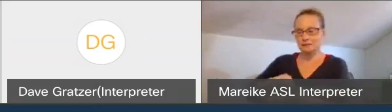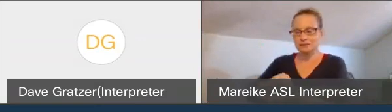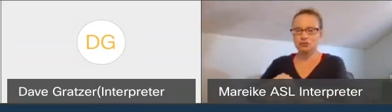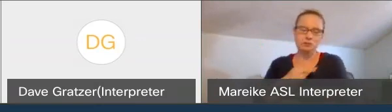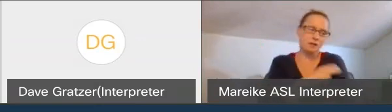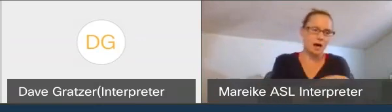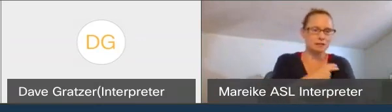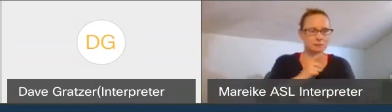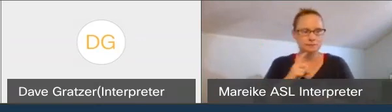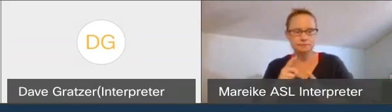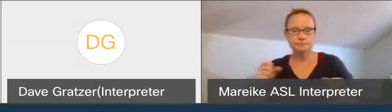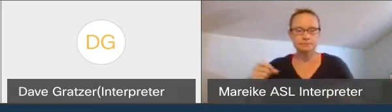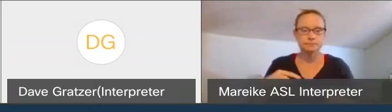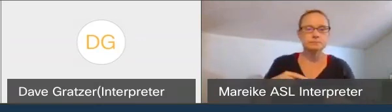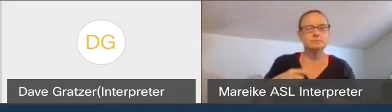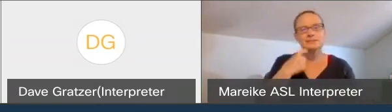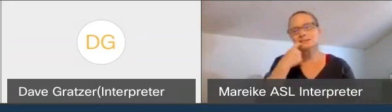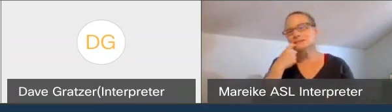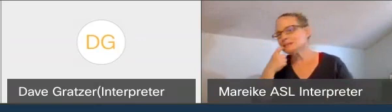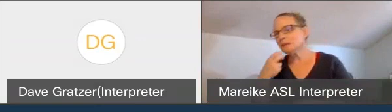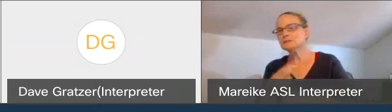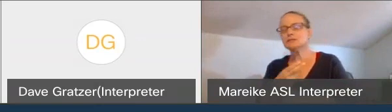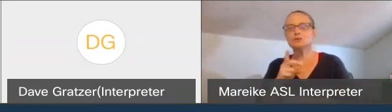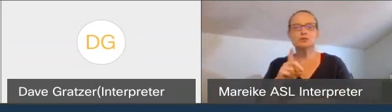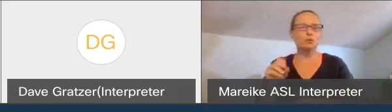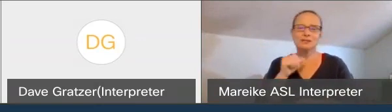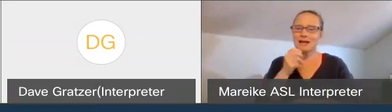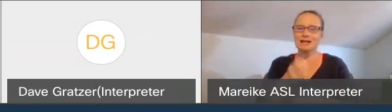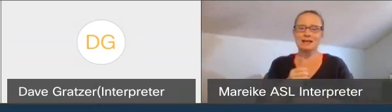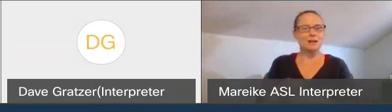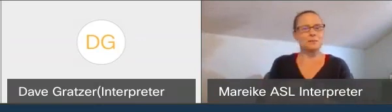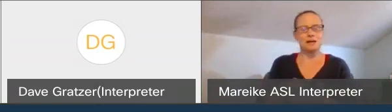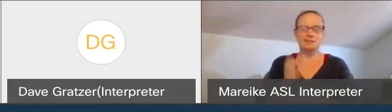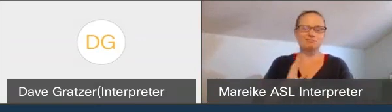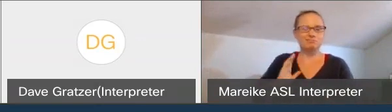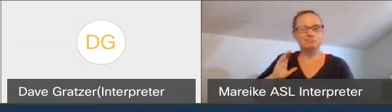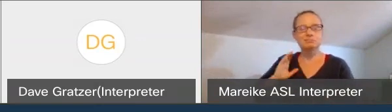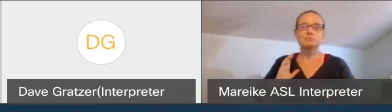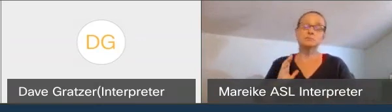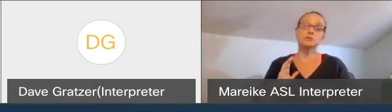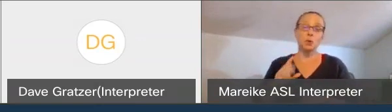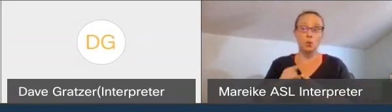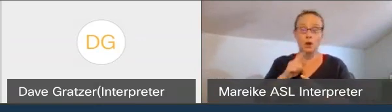Substance use disorder did not get those, um, those funds initially years ago, so. Uh, as that comes, I have every reason to believe